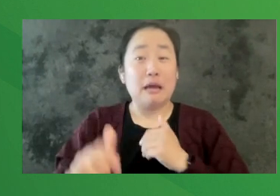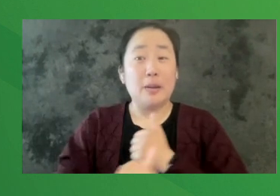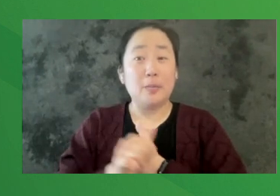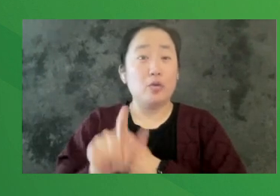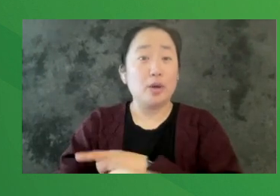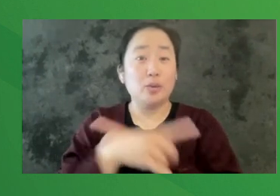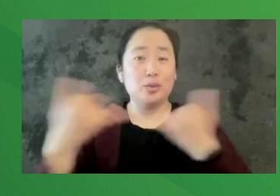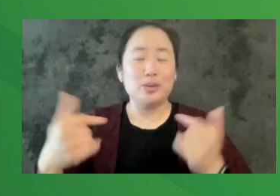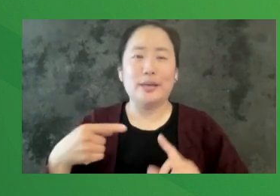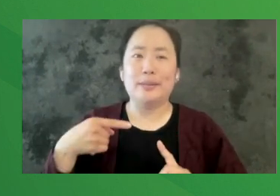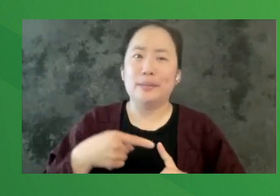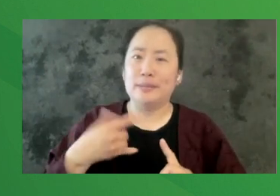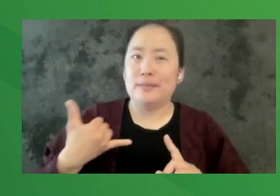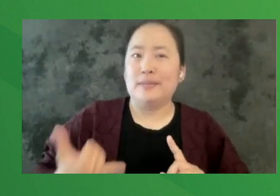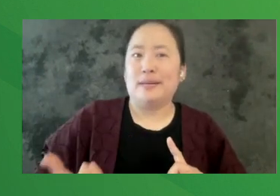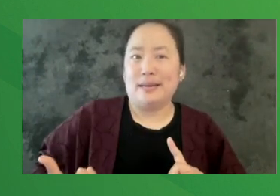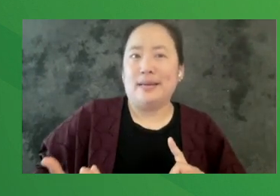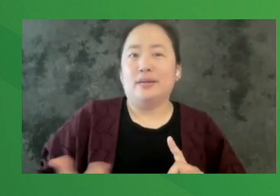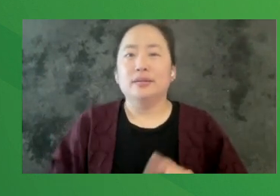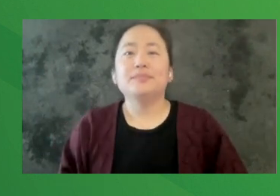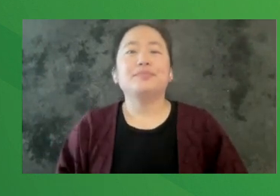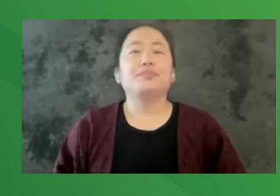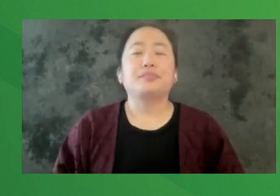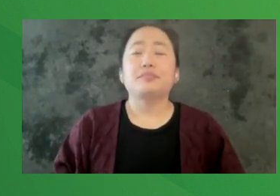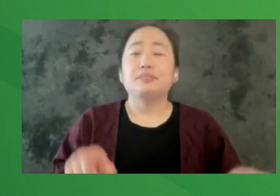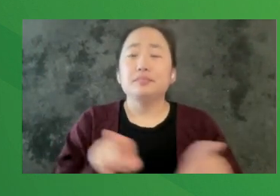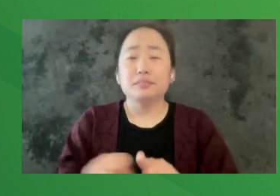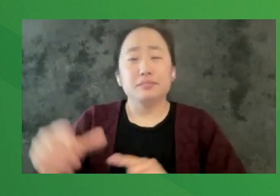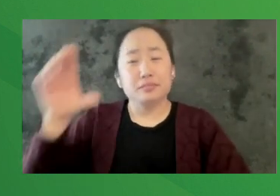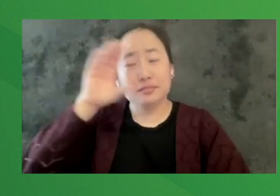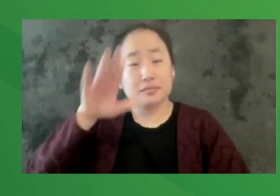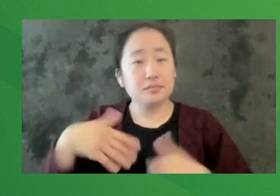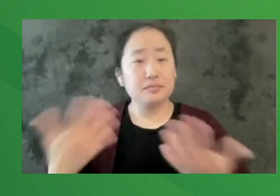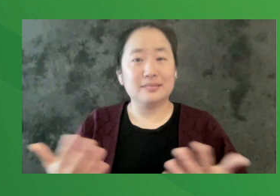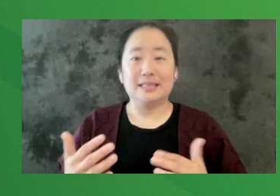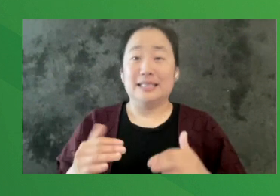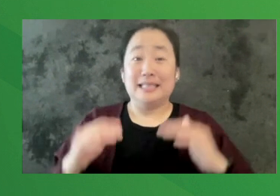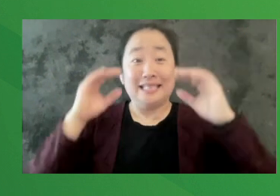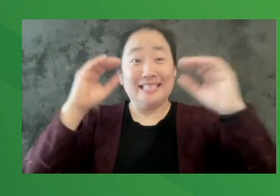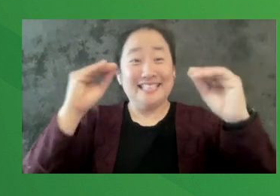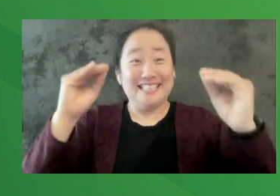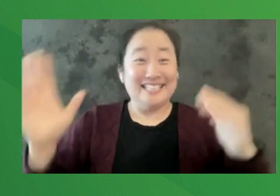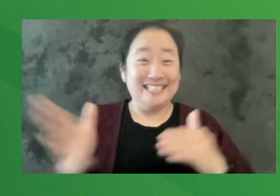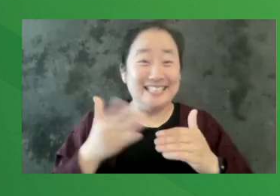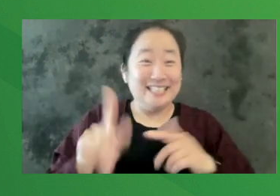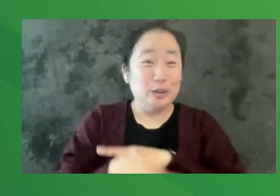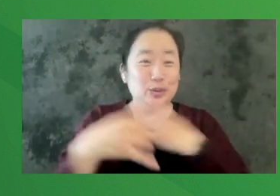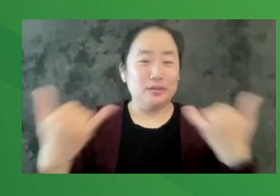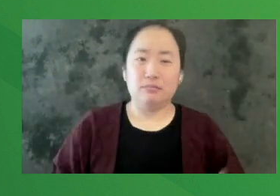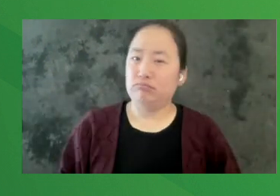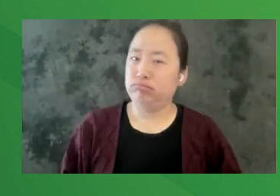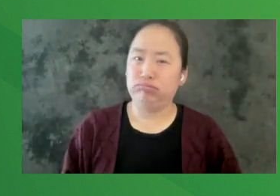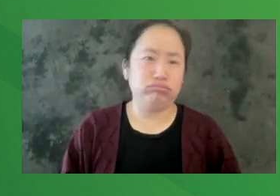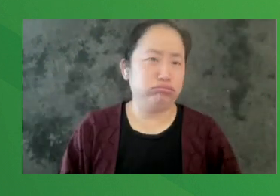as a society. We also know that teaching has never been harder, it's very challenging. And I commend